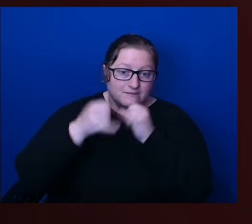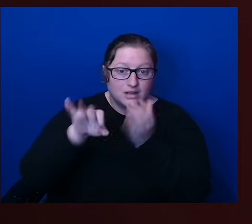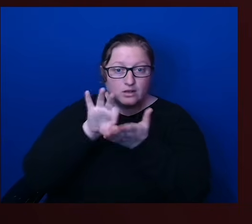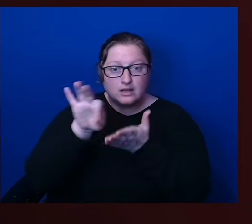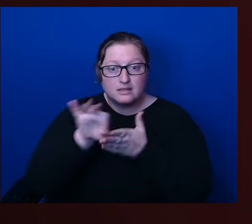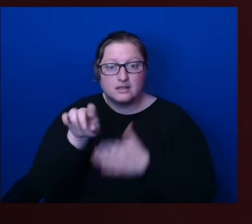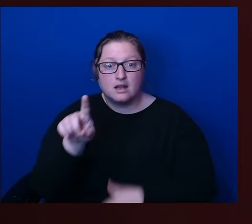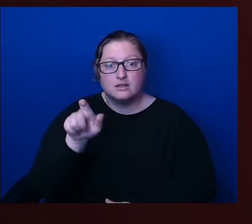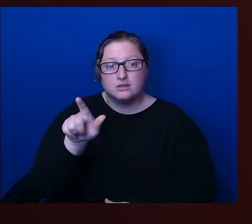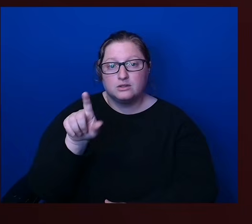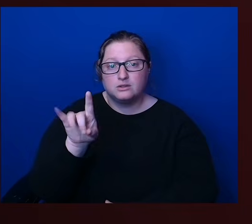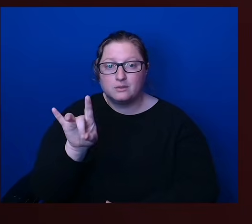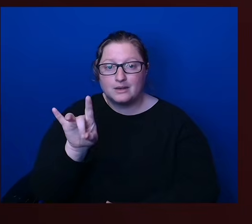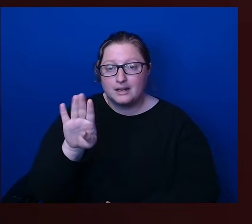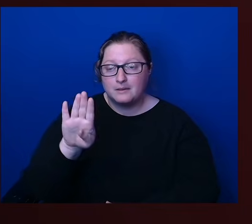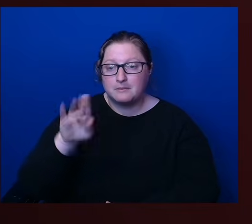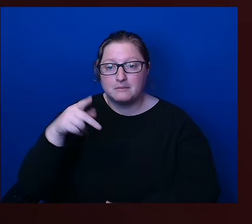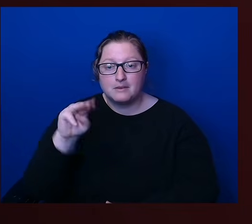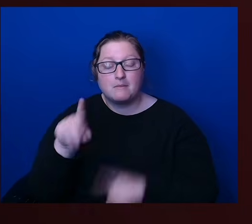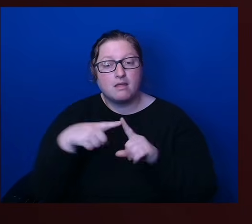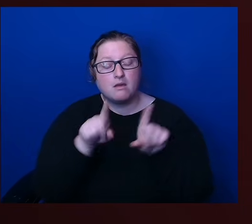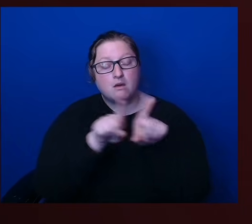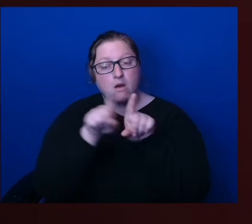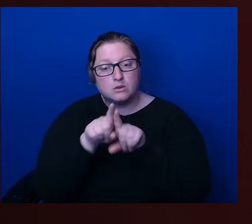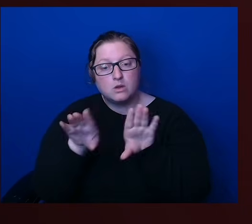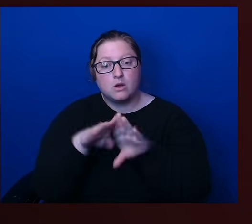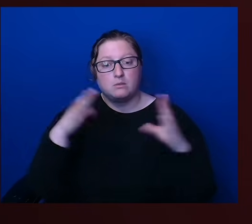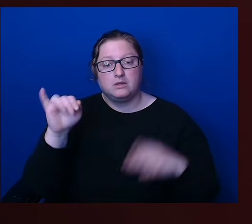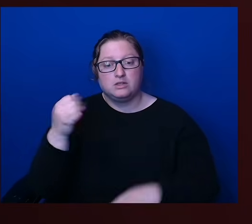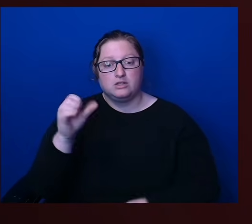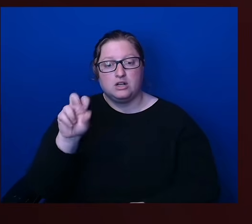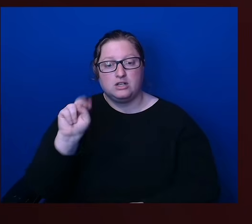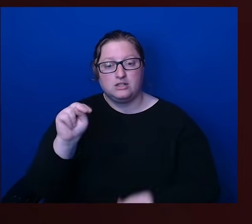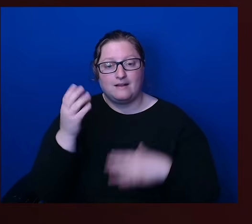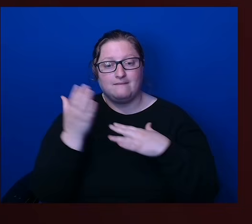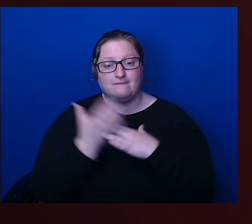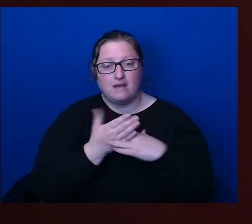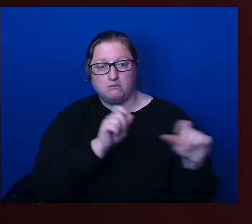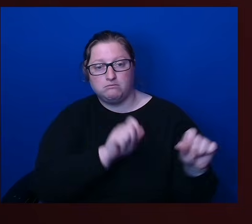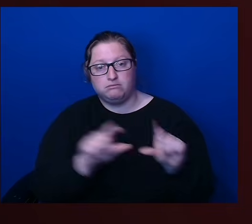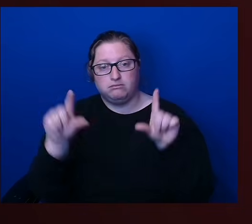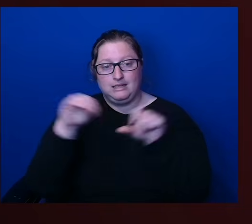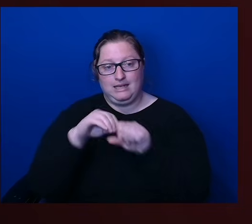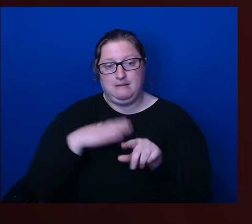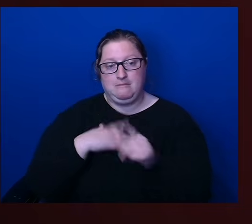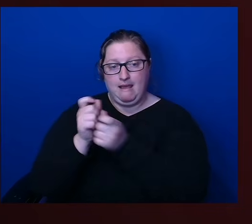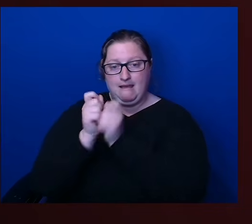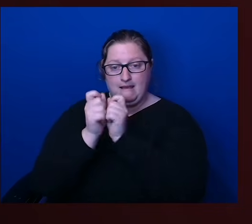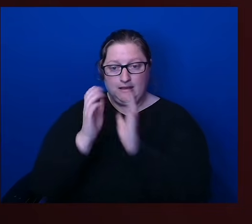And also open the JSON file up in my editor.